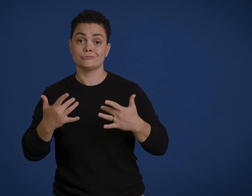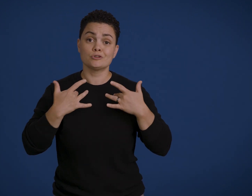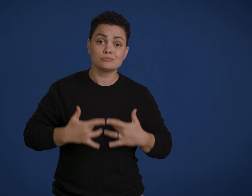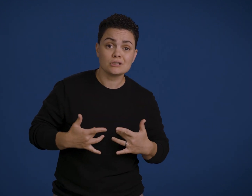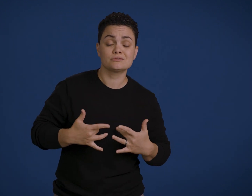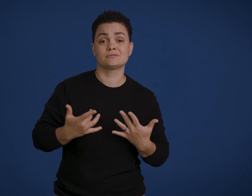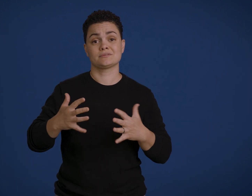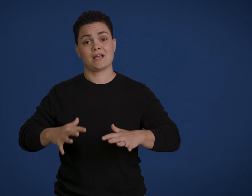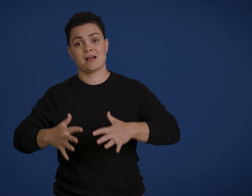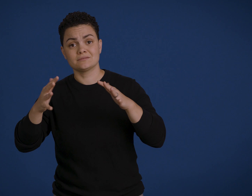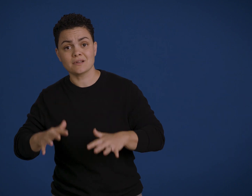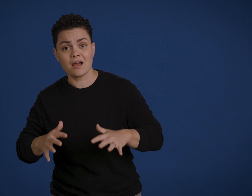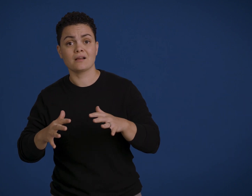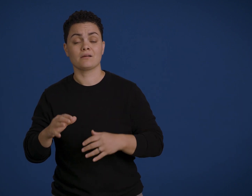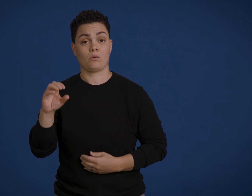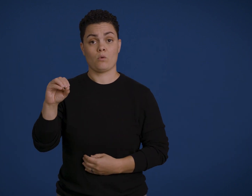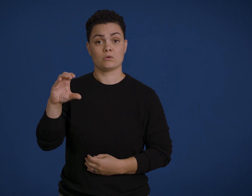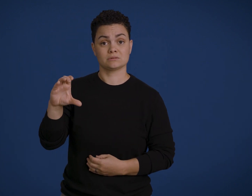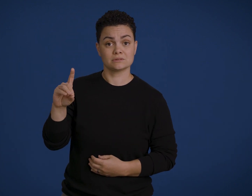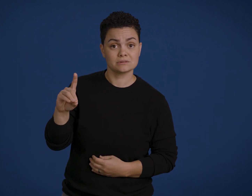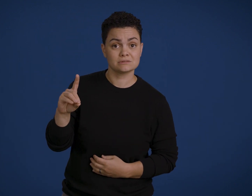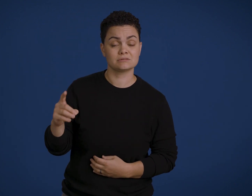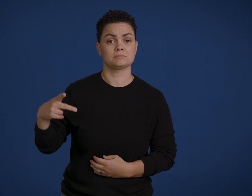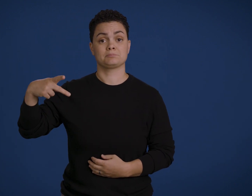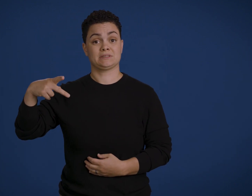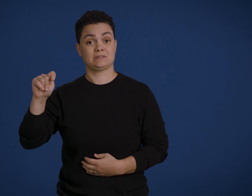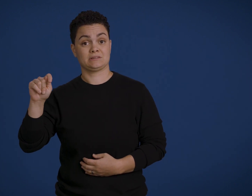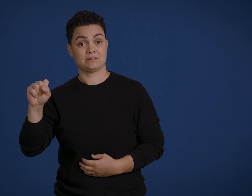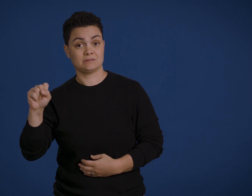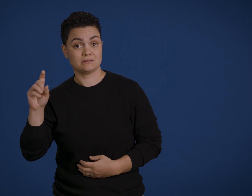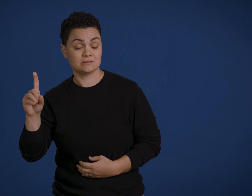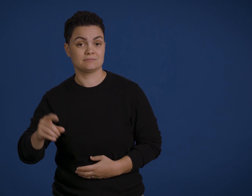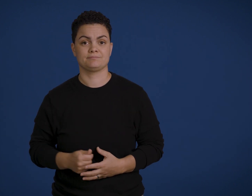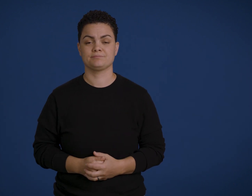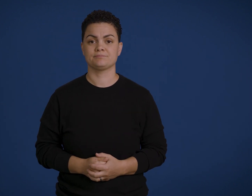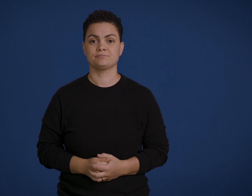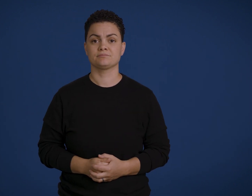anxiety disorders, and other conditions like OCD and PTSD.